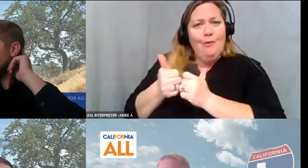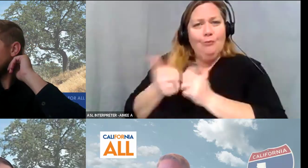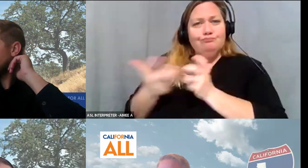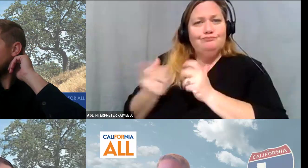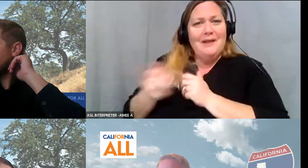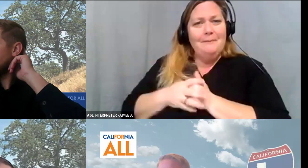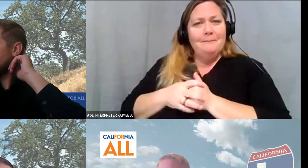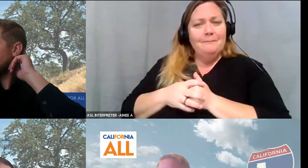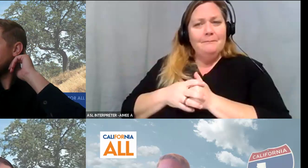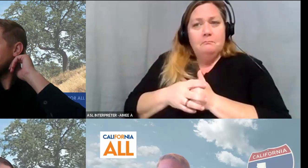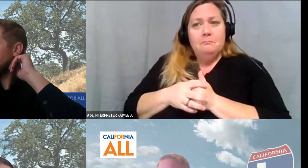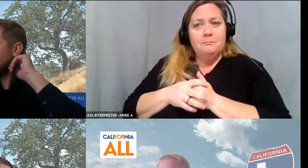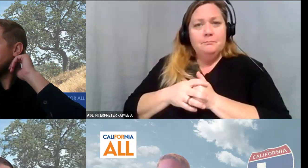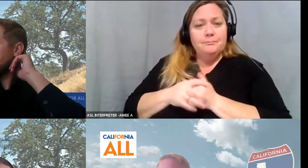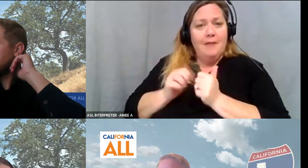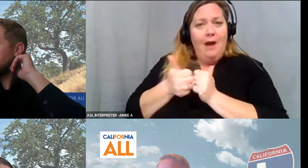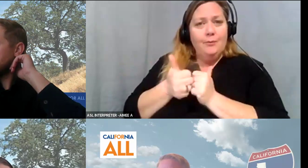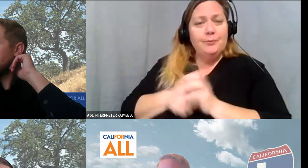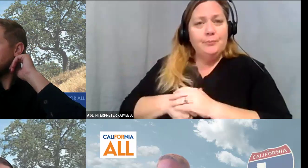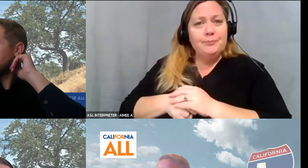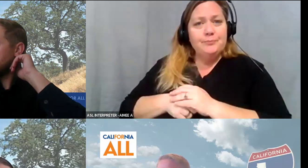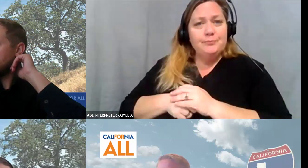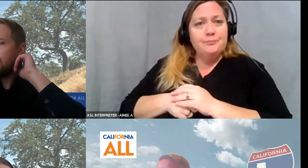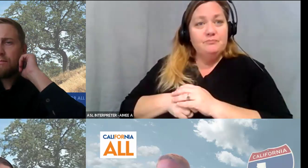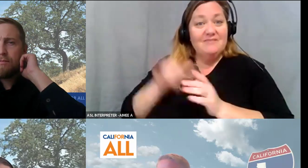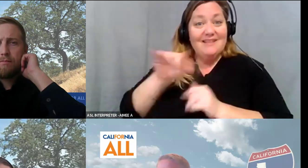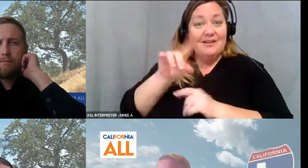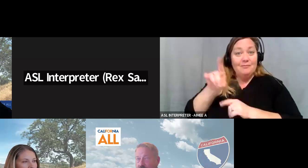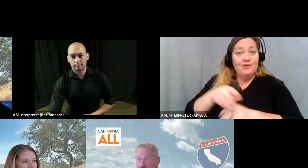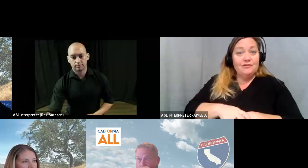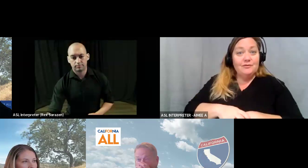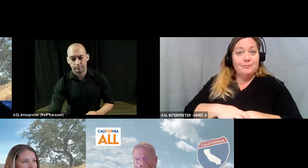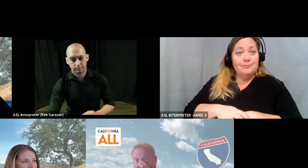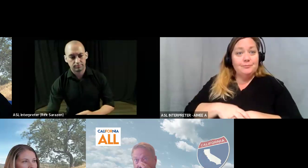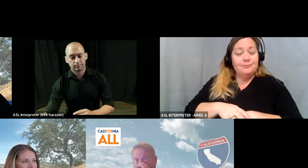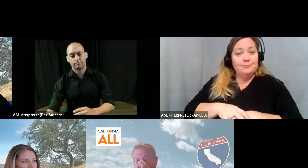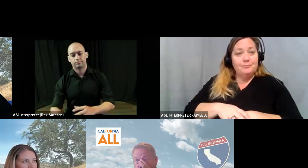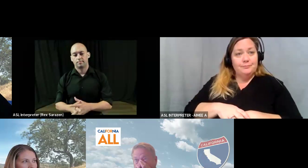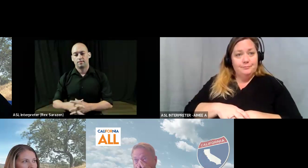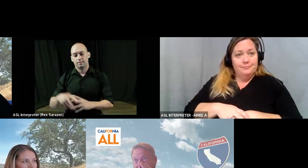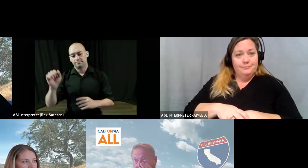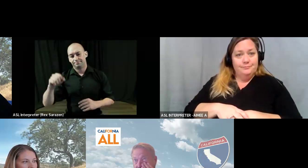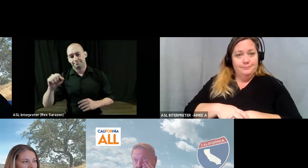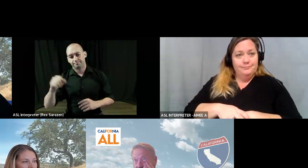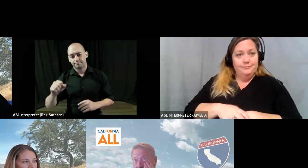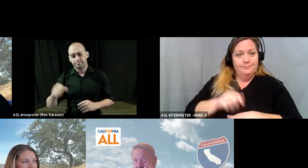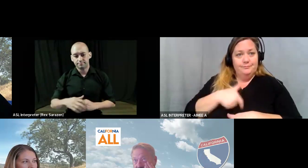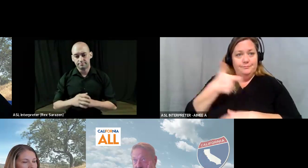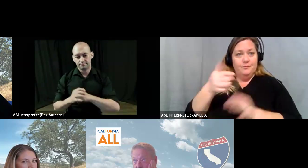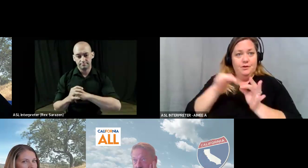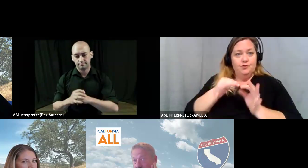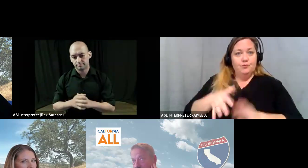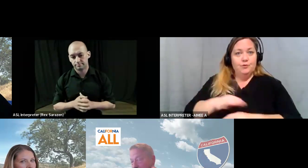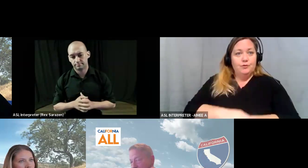how can we do that? That's my question. Yeah. So, Miss Gates-Lopez, thank you. But you